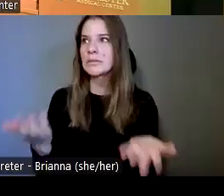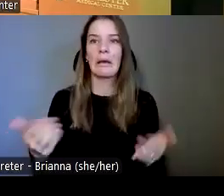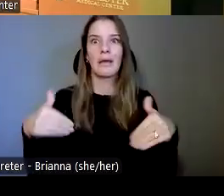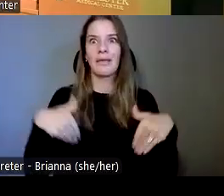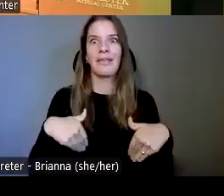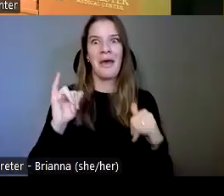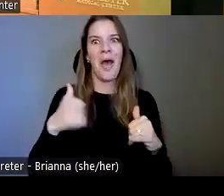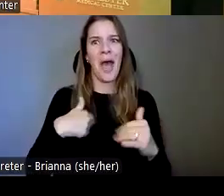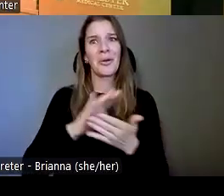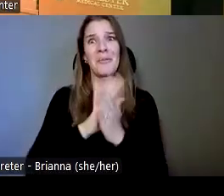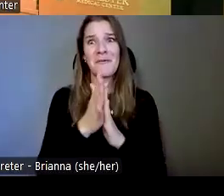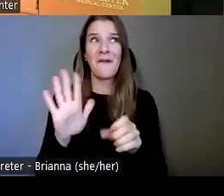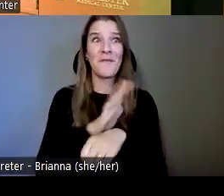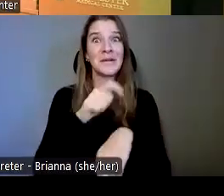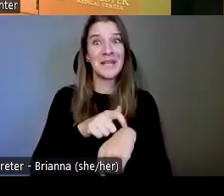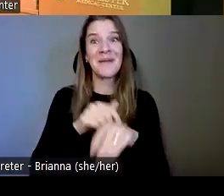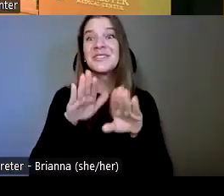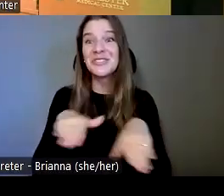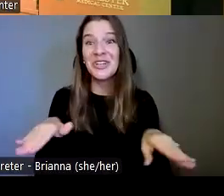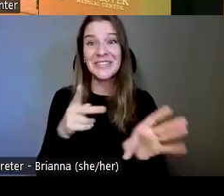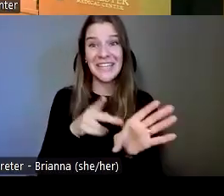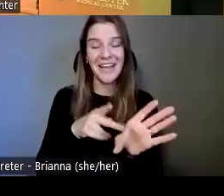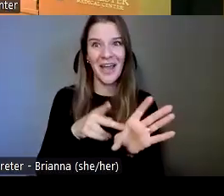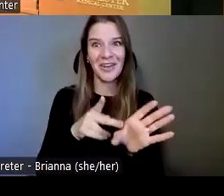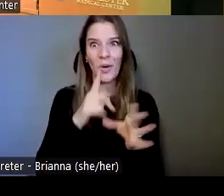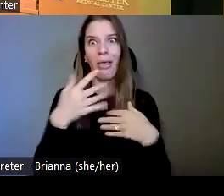into a full-time child psychiatrist." But it's also interesting if you think about community